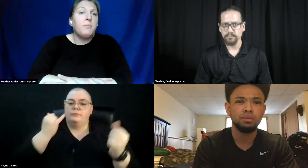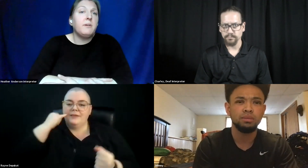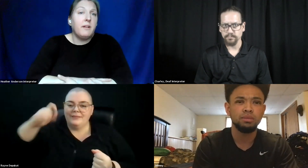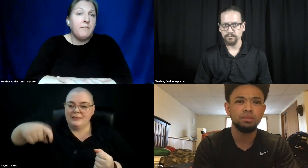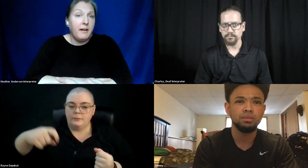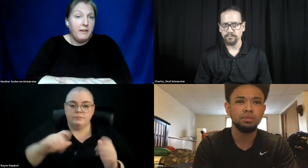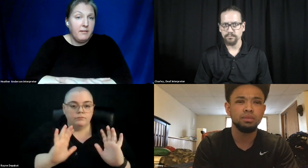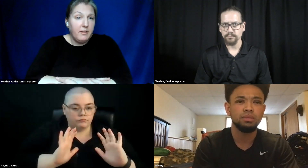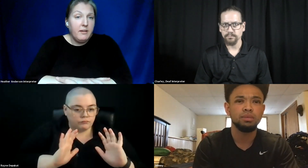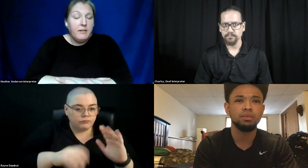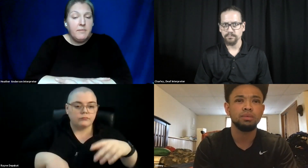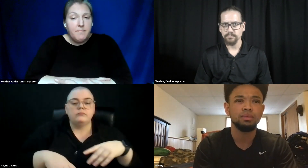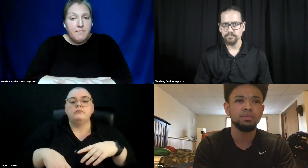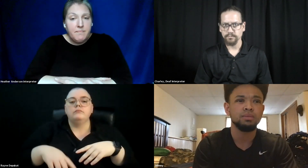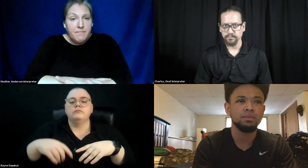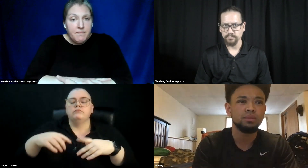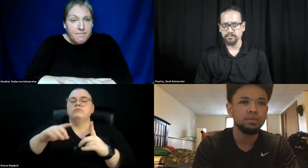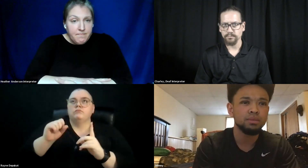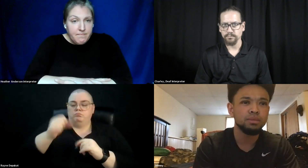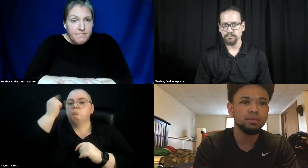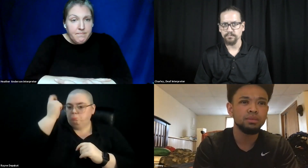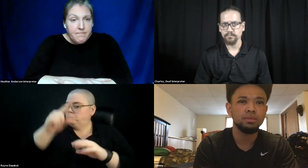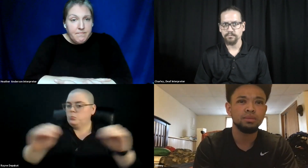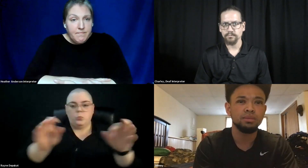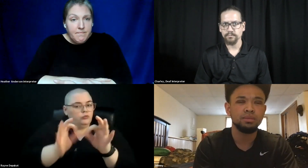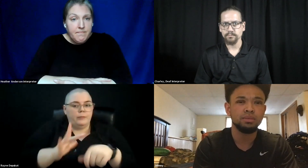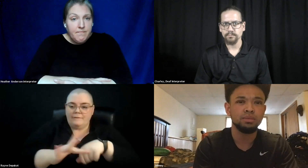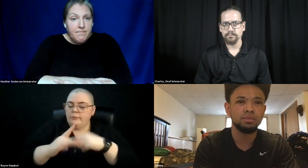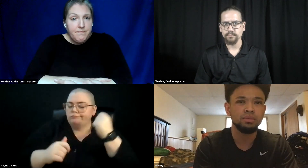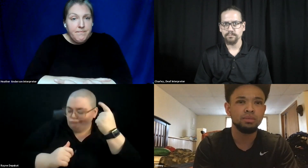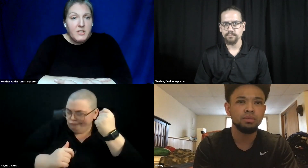Charlie's you could help clarify.